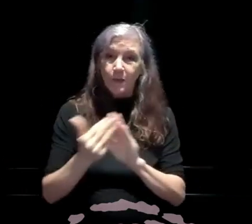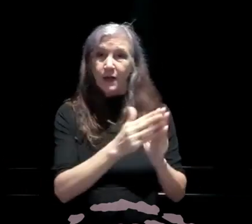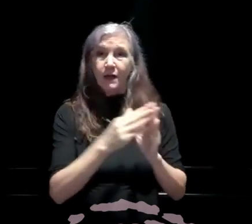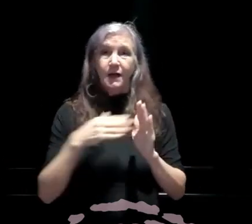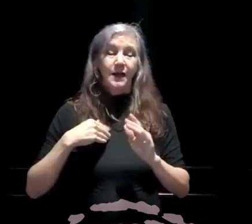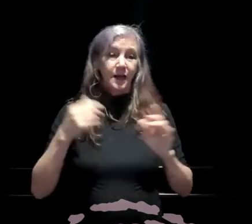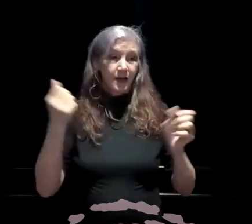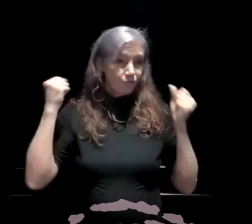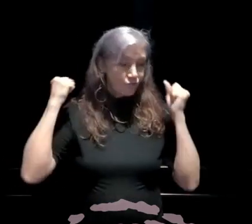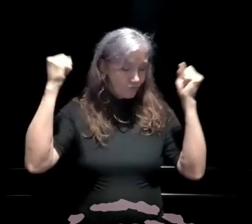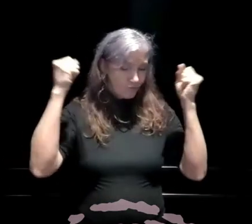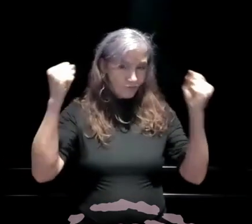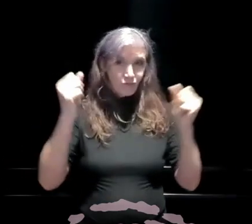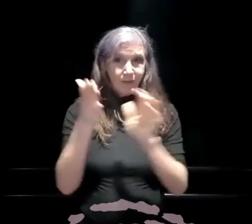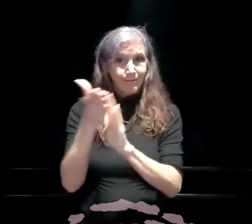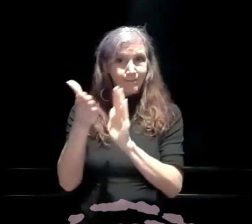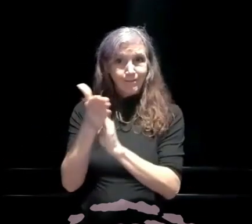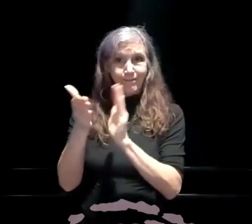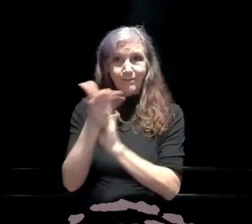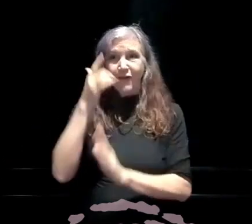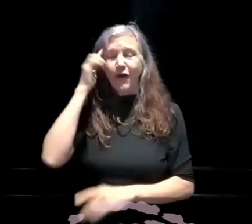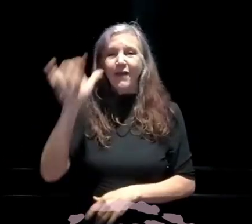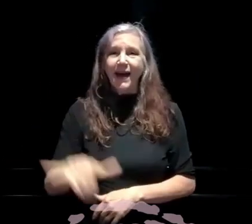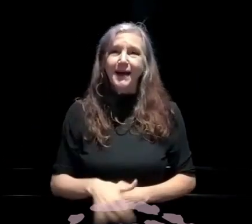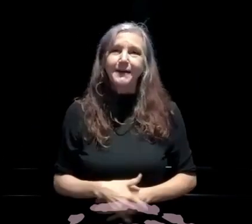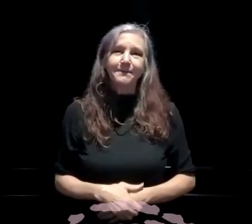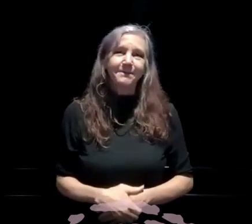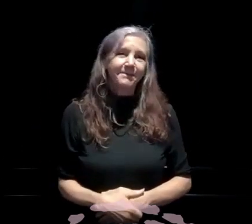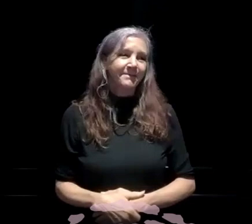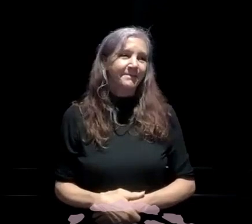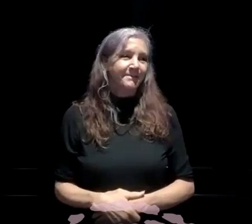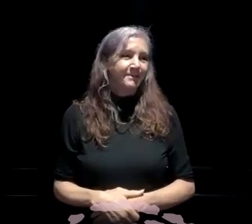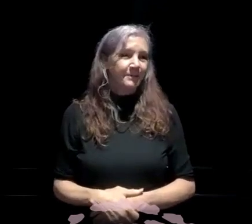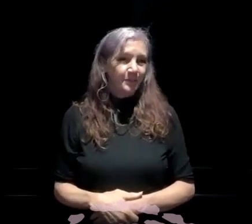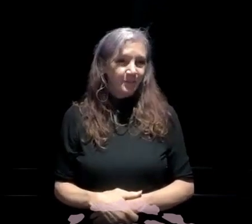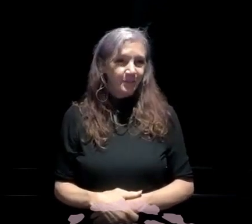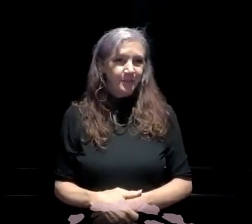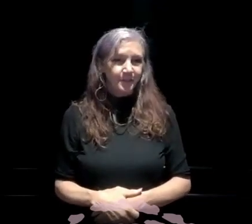That.